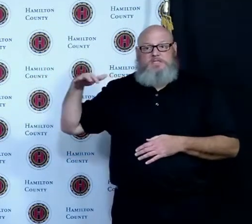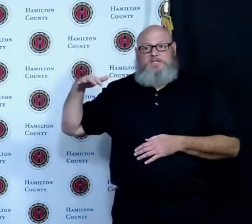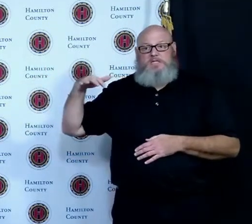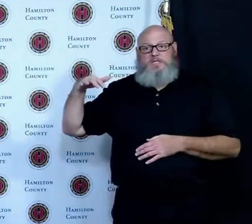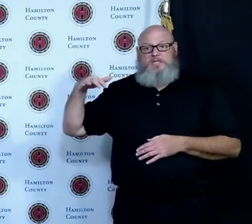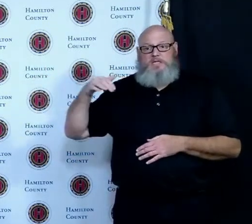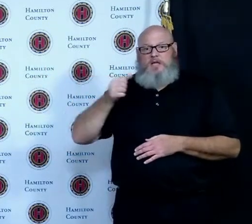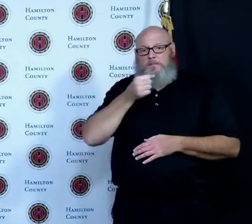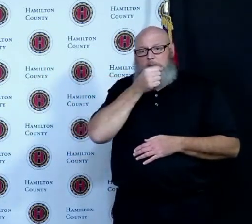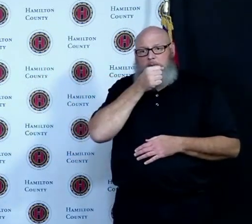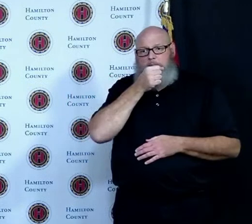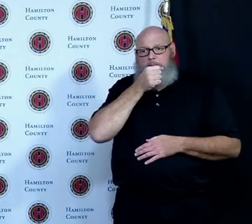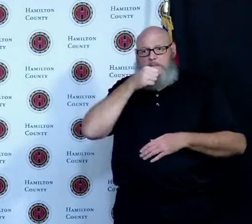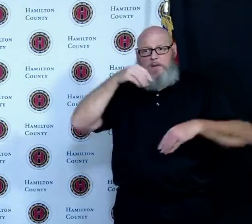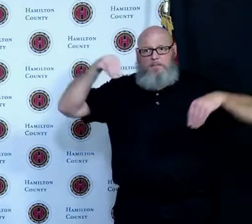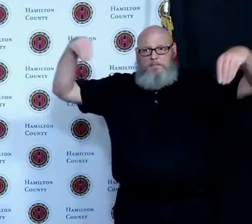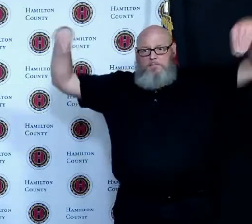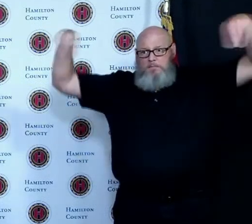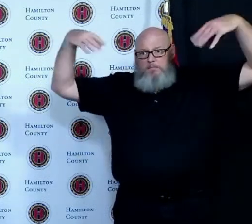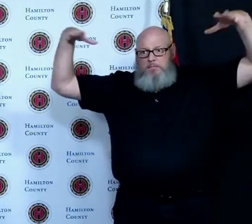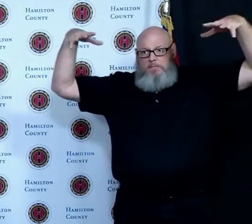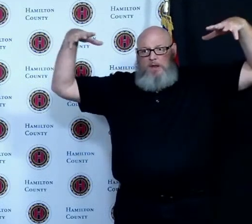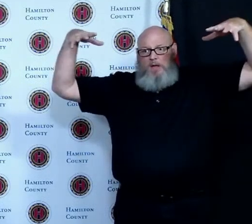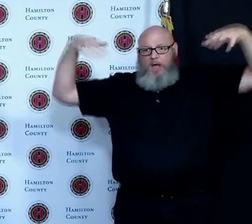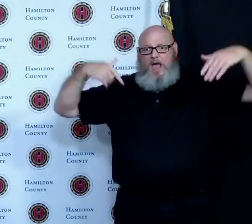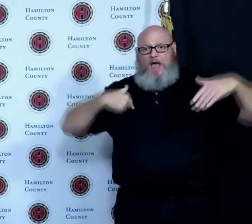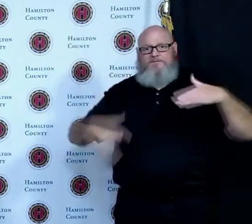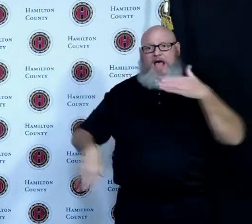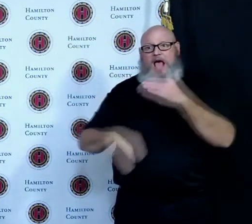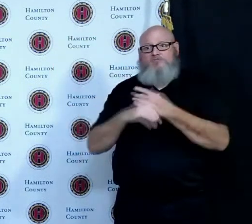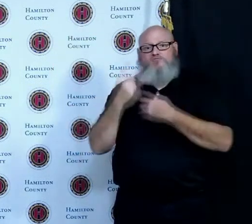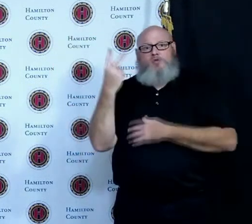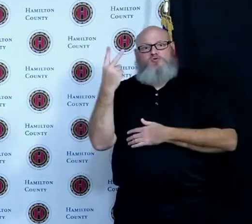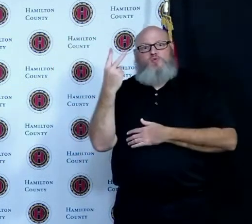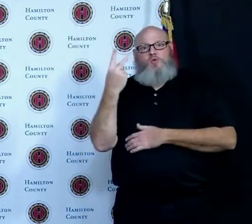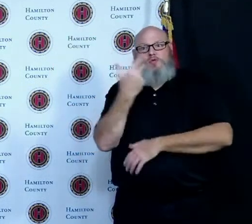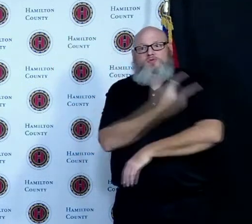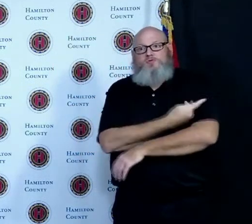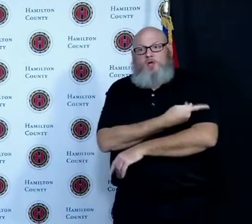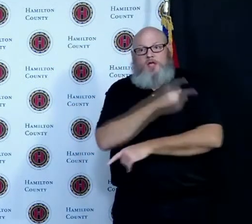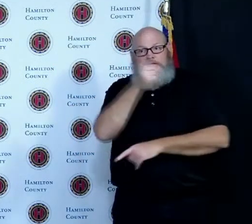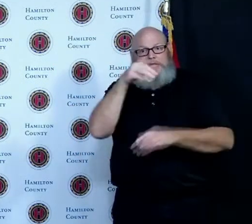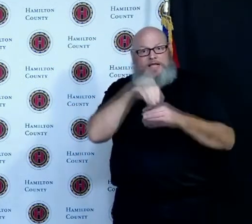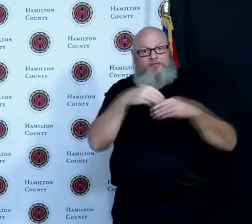want a dose you can come get it right and so I think we were talking about it in our newsroom and